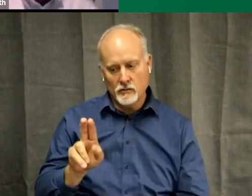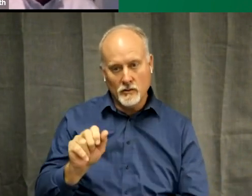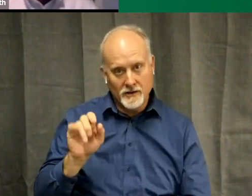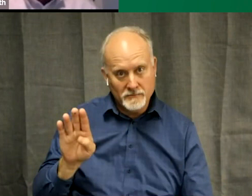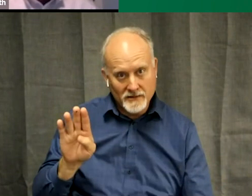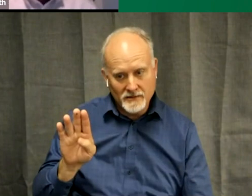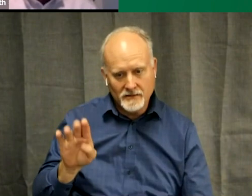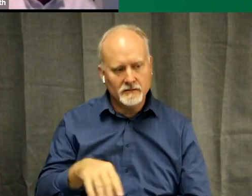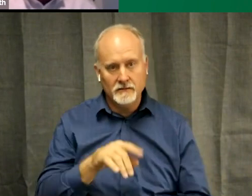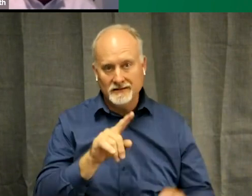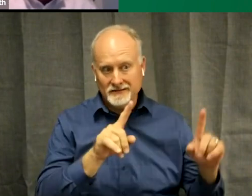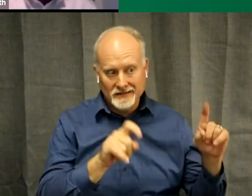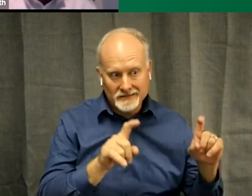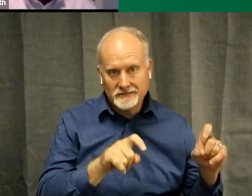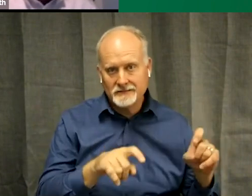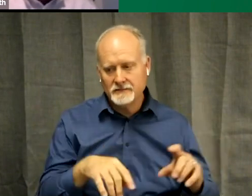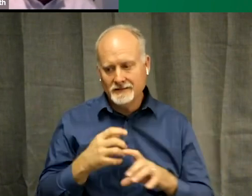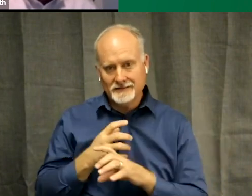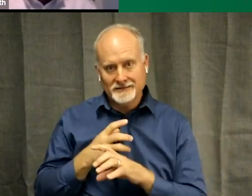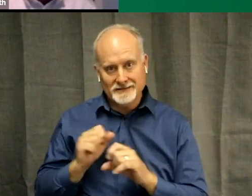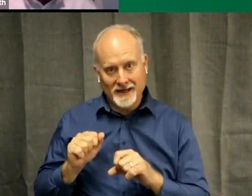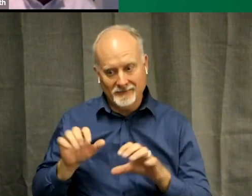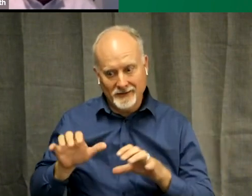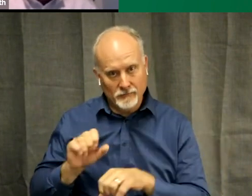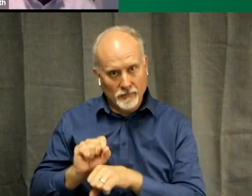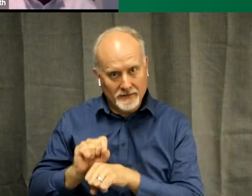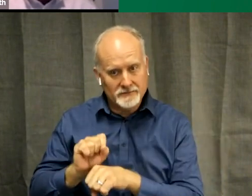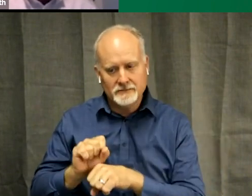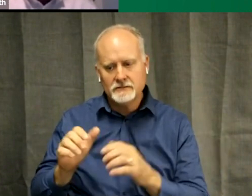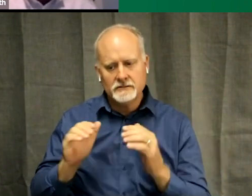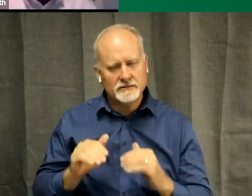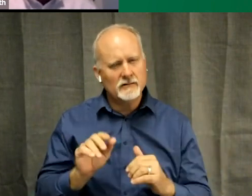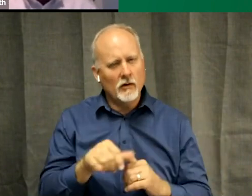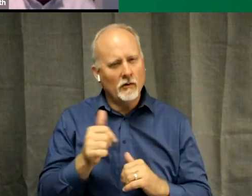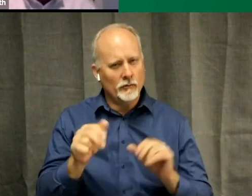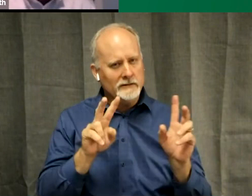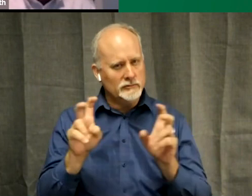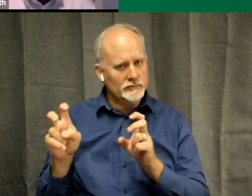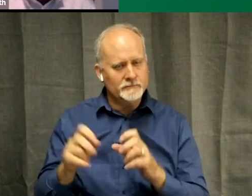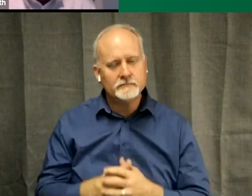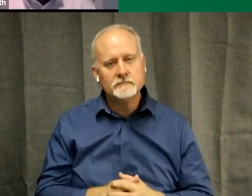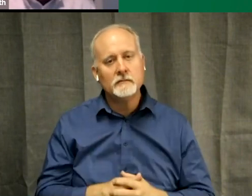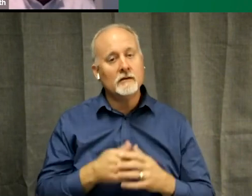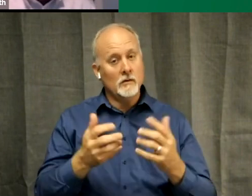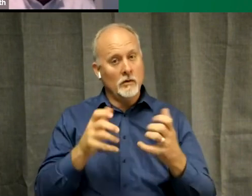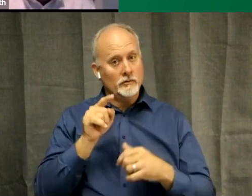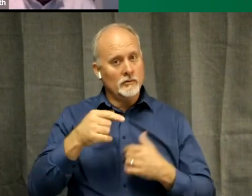testing and safety practices and related important items we want you to have the best educational